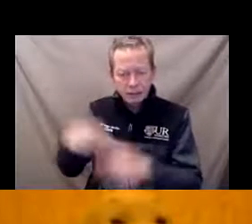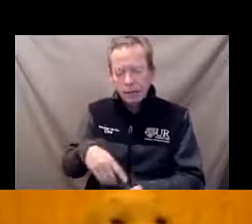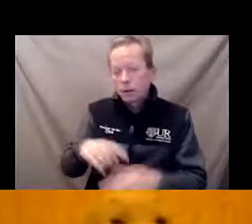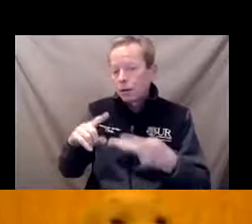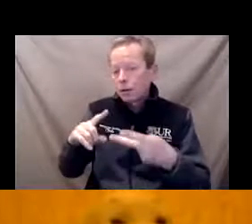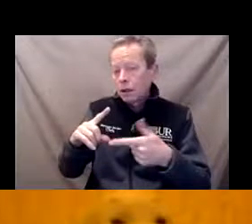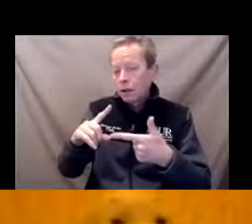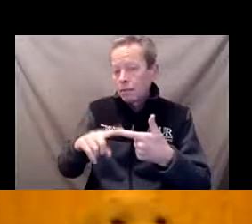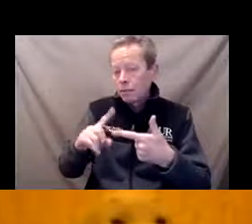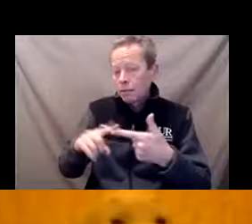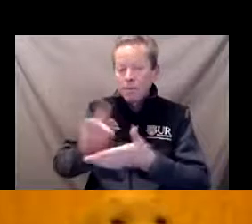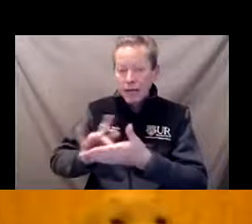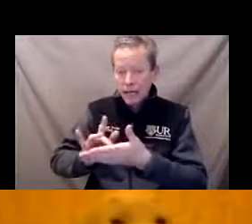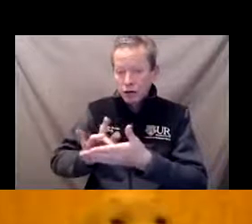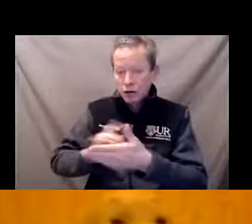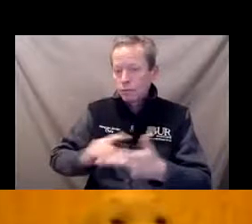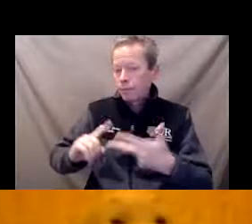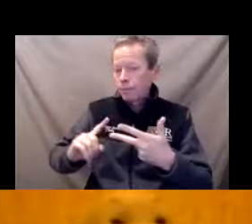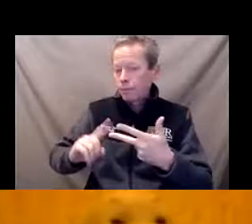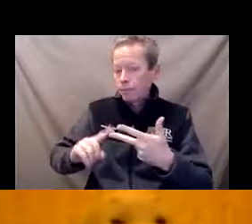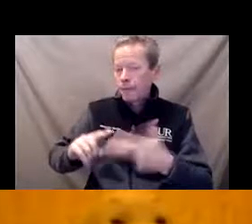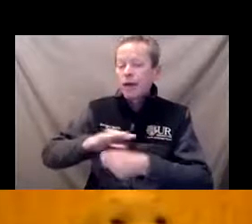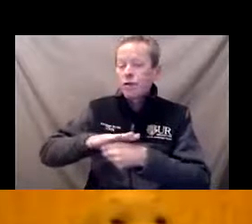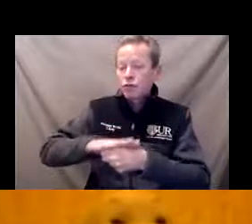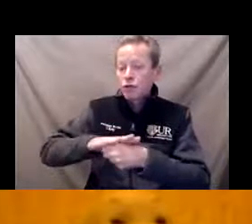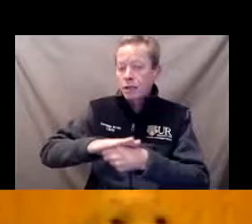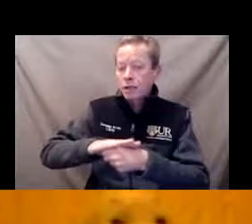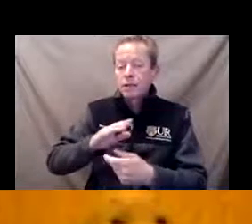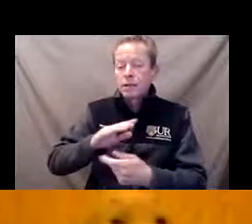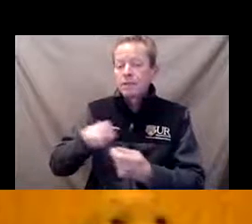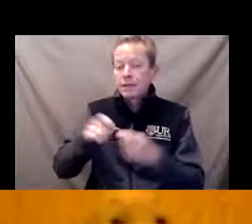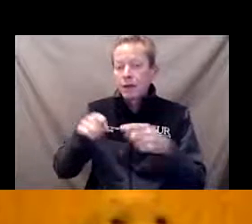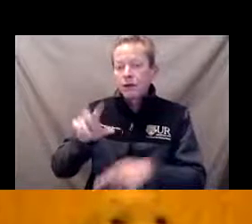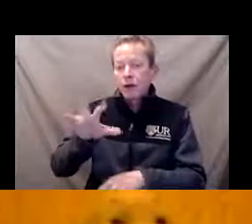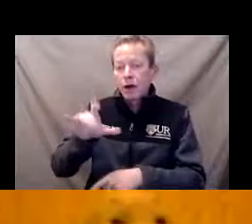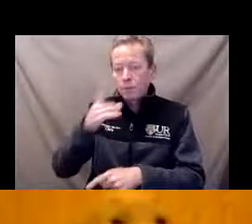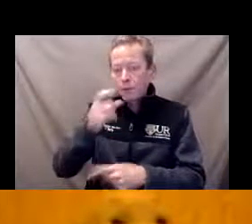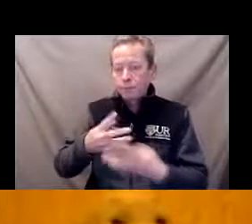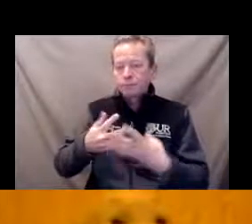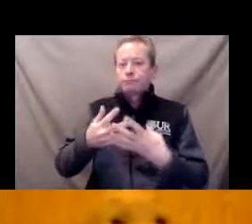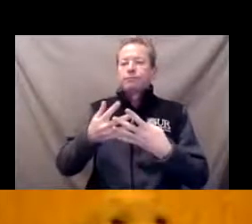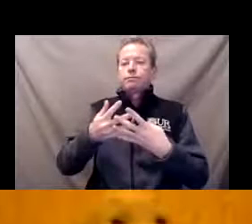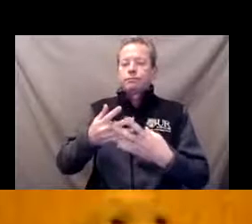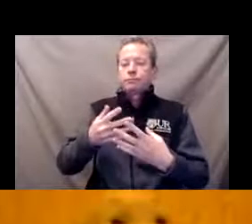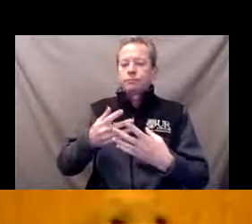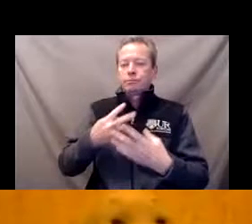during Covid, because they've been so locked down we feel that we're locked down they're even more